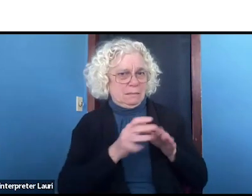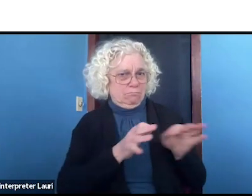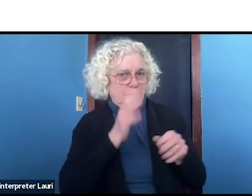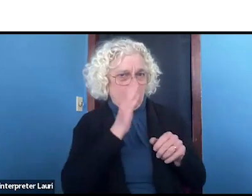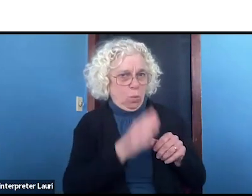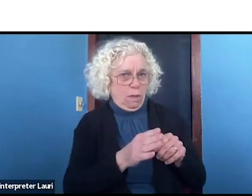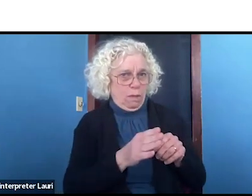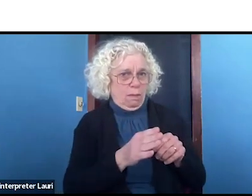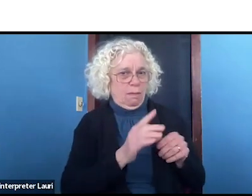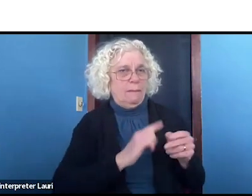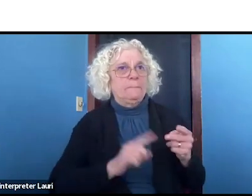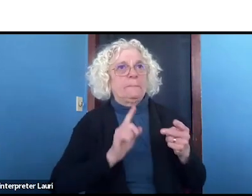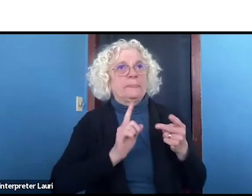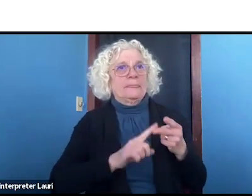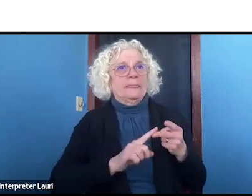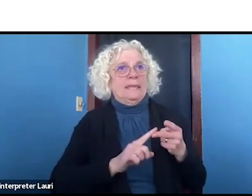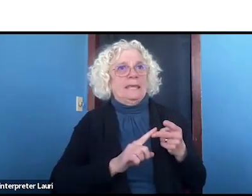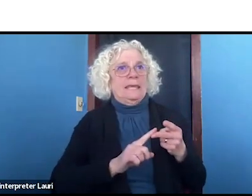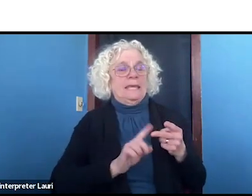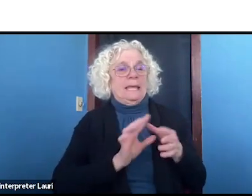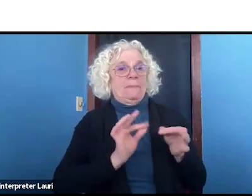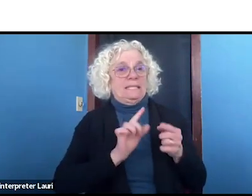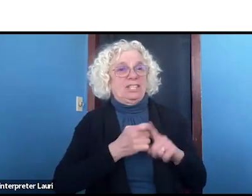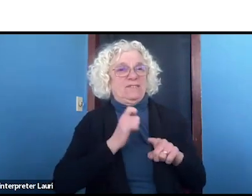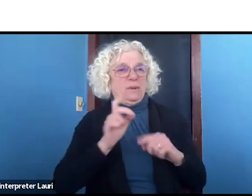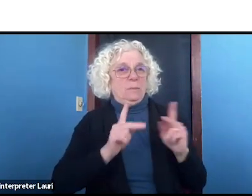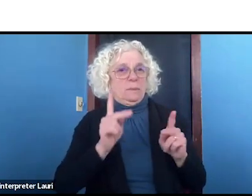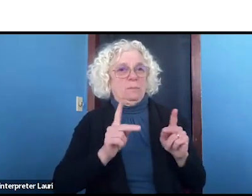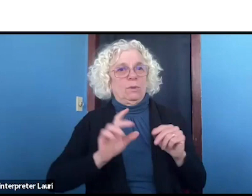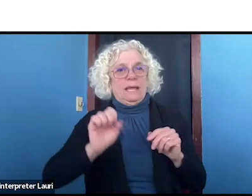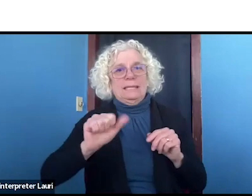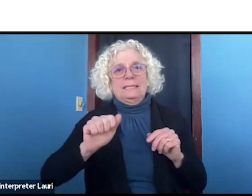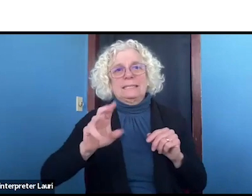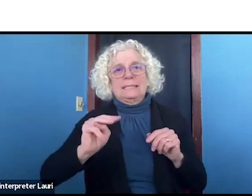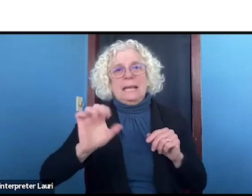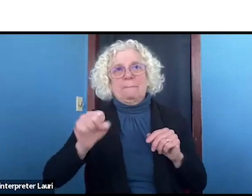We're going to hear some messages from from representatives at SAMHSA. We have some